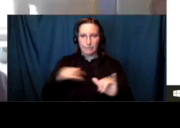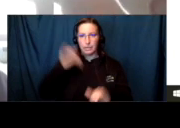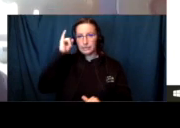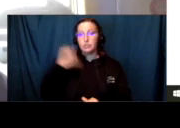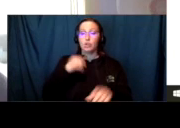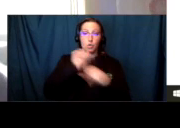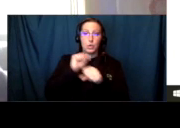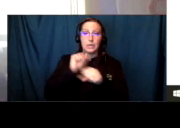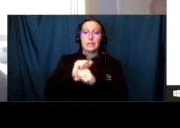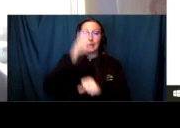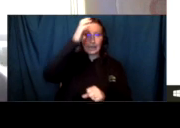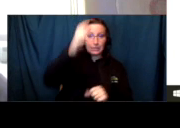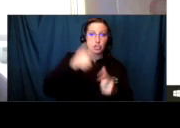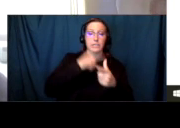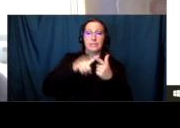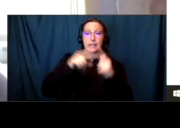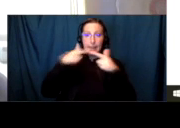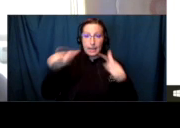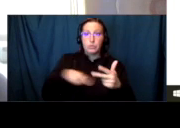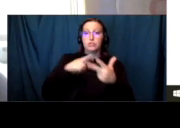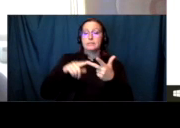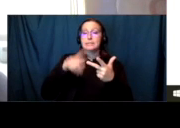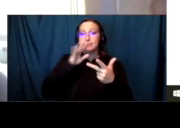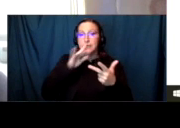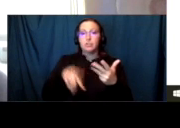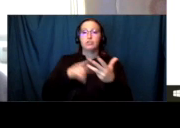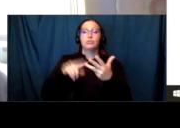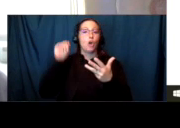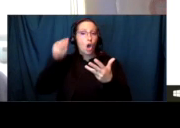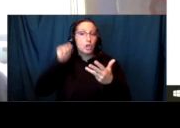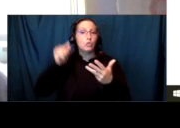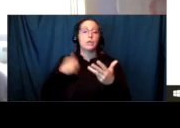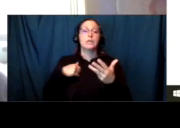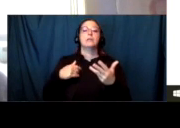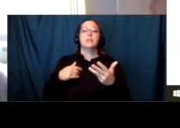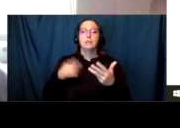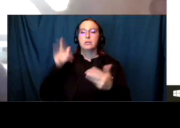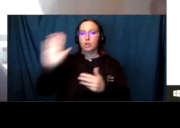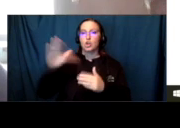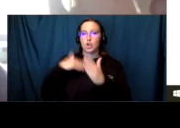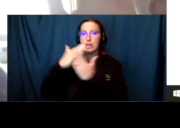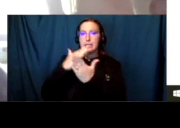language, speech, auditory. So she has her lessons separated out